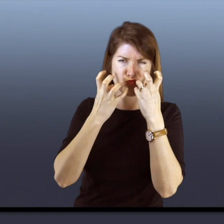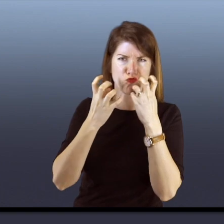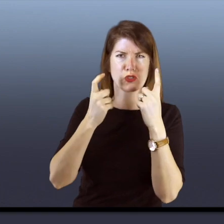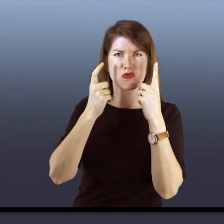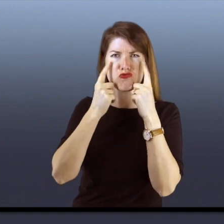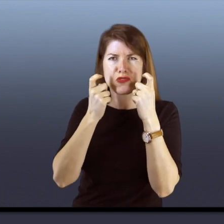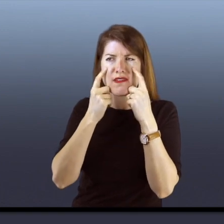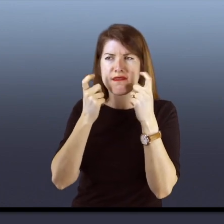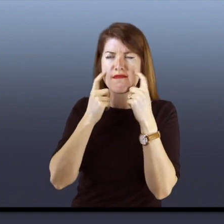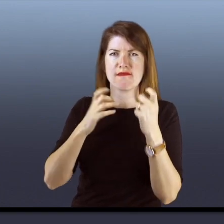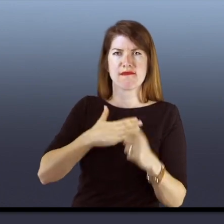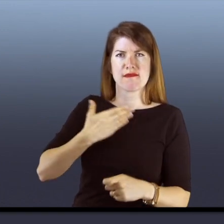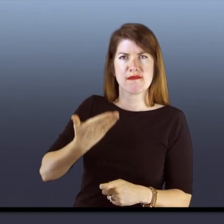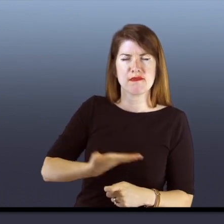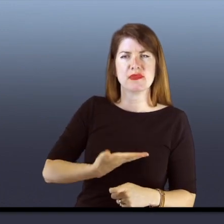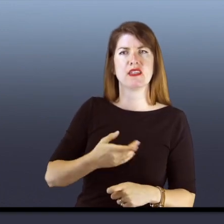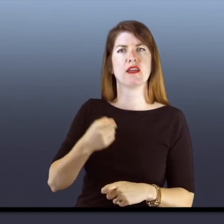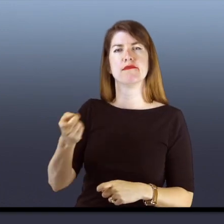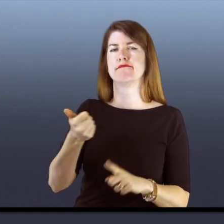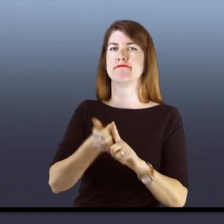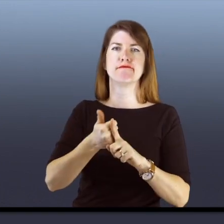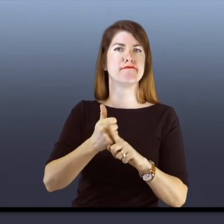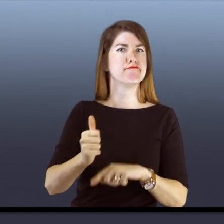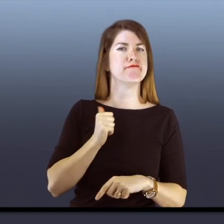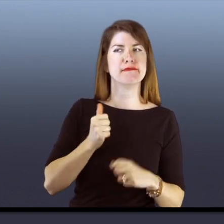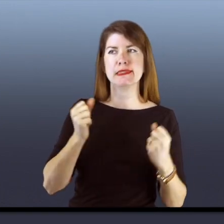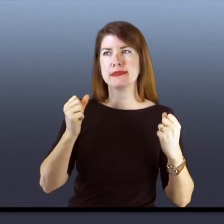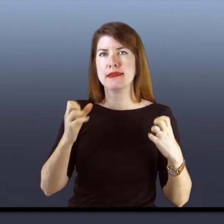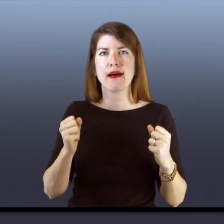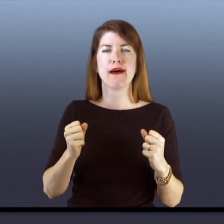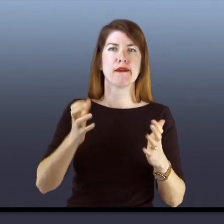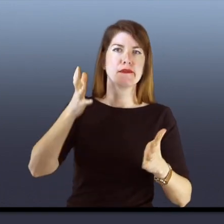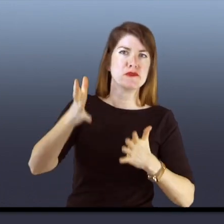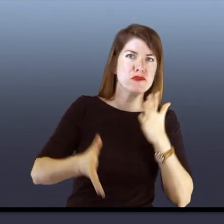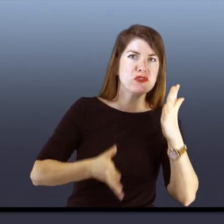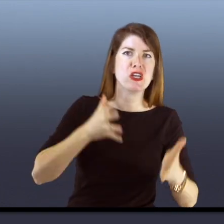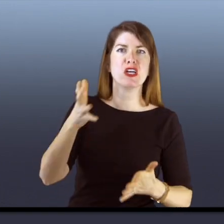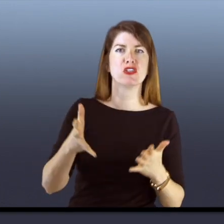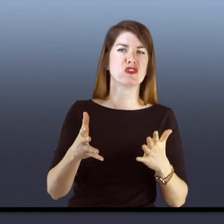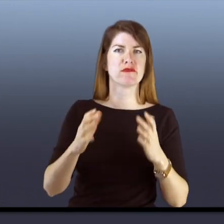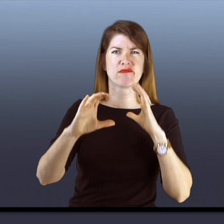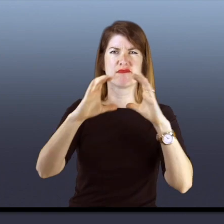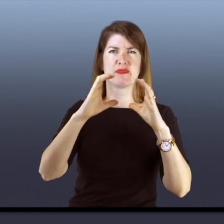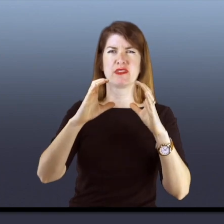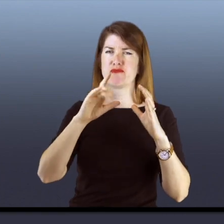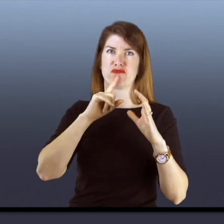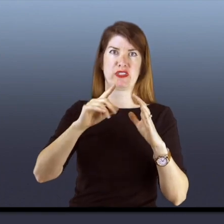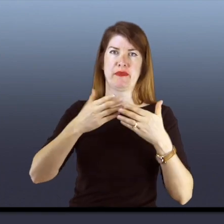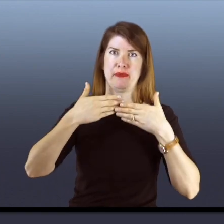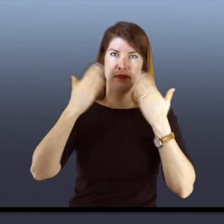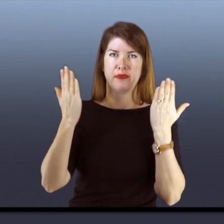and she was crying, and she was upset. She wouldn't sign, she wouldn't gesture, she would not communicate at all.